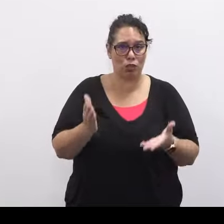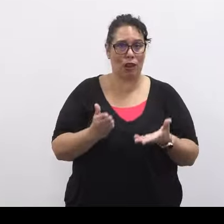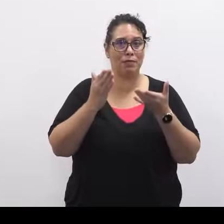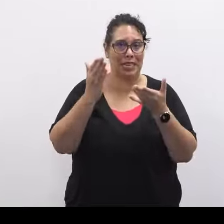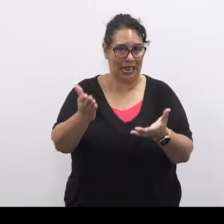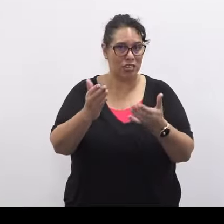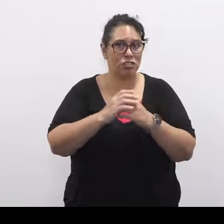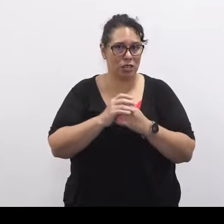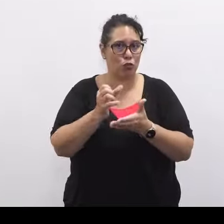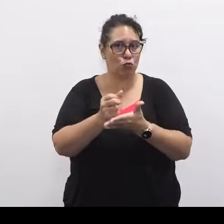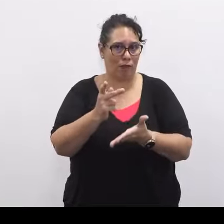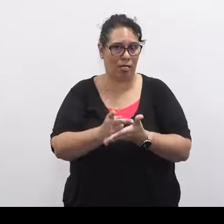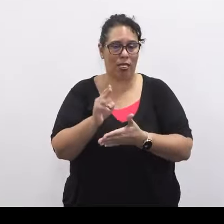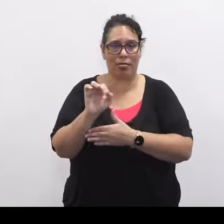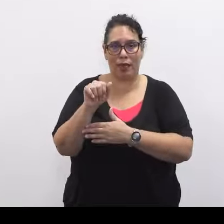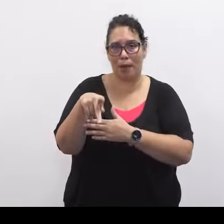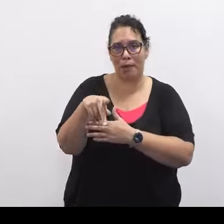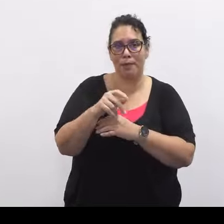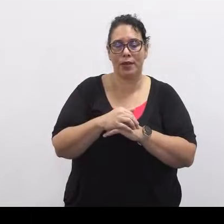for approval of a map on the first.